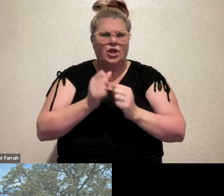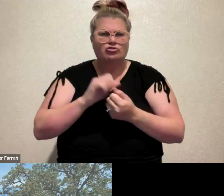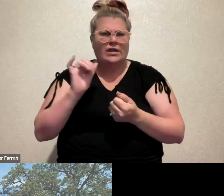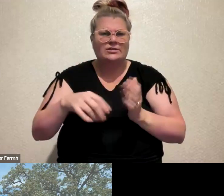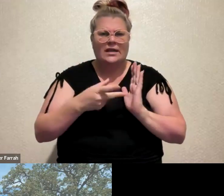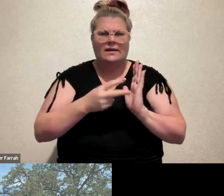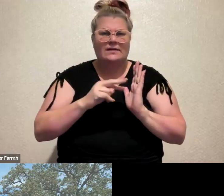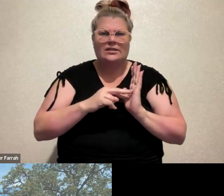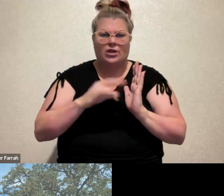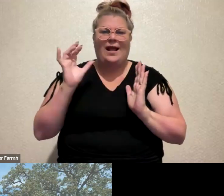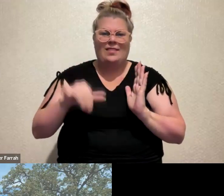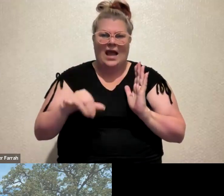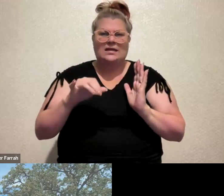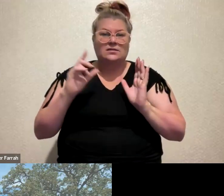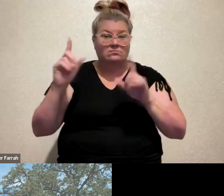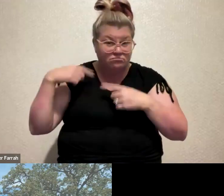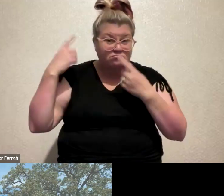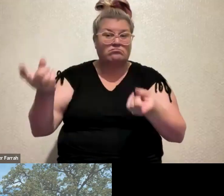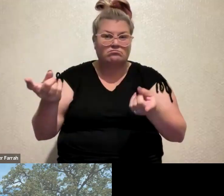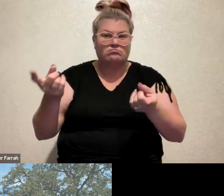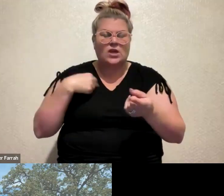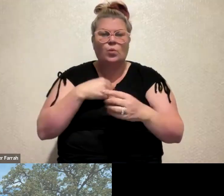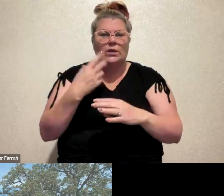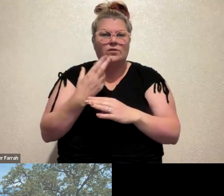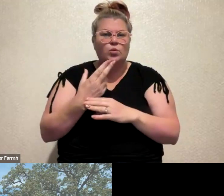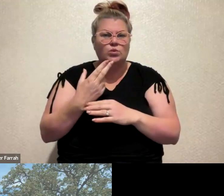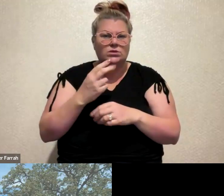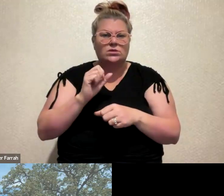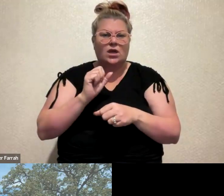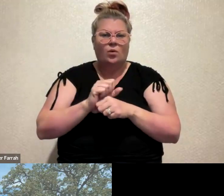That is the consistent definition that we've used and work towards throughout the process,